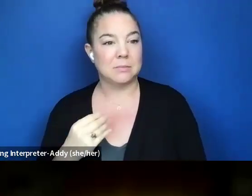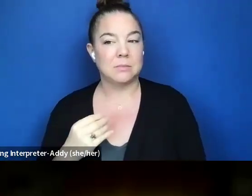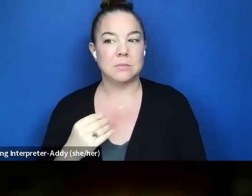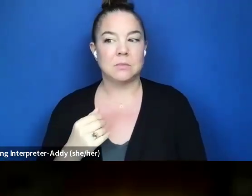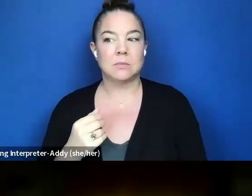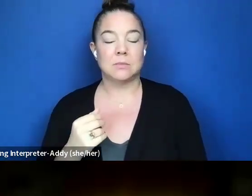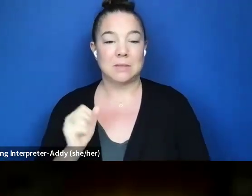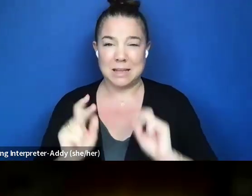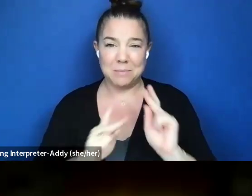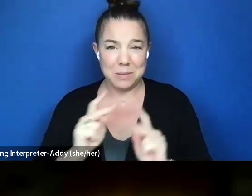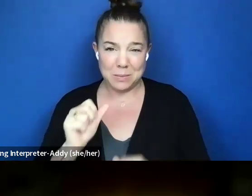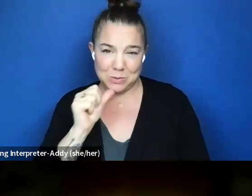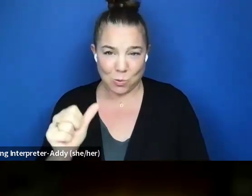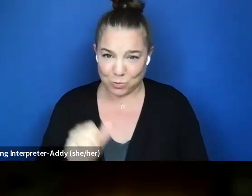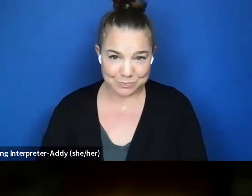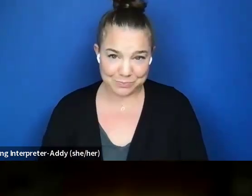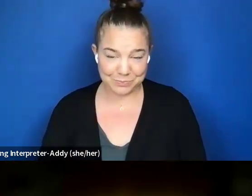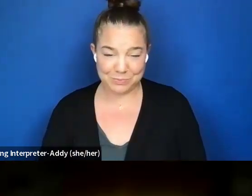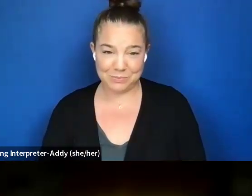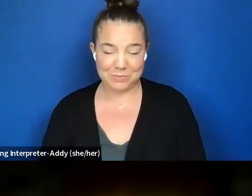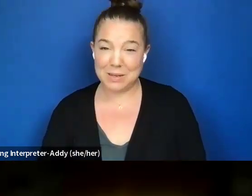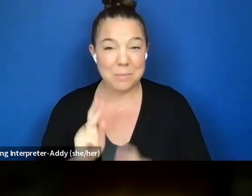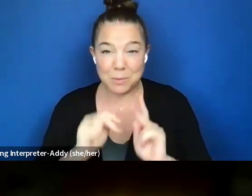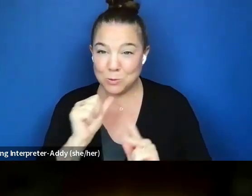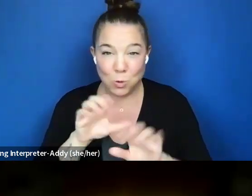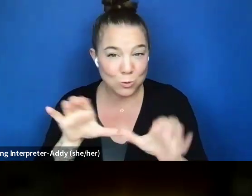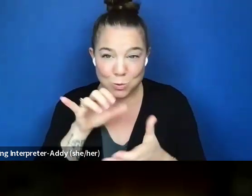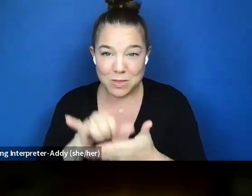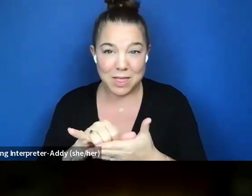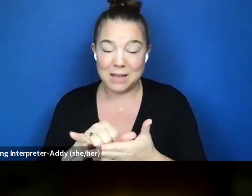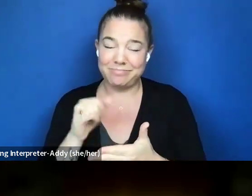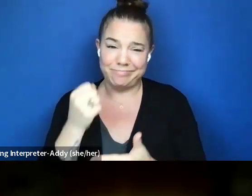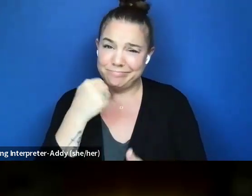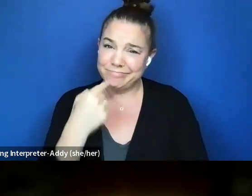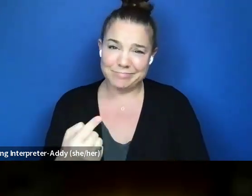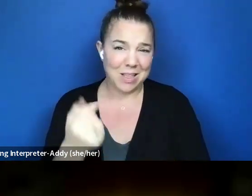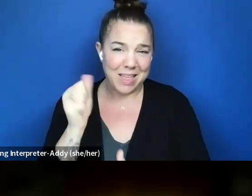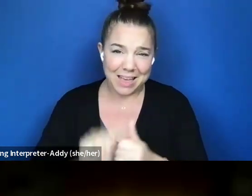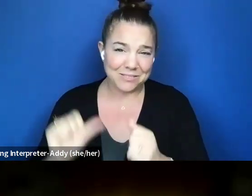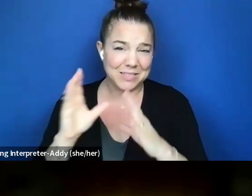Brooke Wilson (she/her): people don't do that. Brooke Wilson (she/her): I could say it all day, every day, in every meeting I ever go to